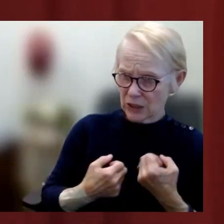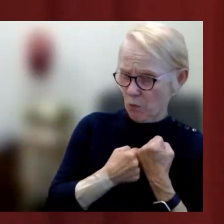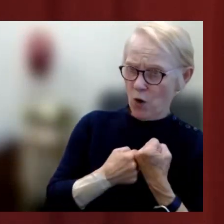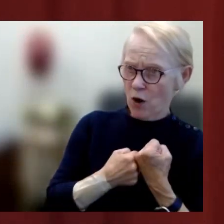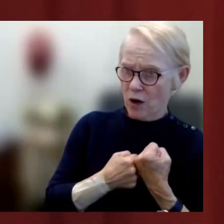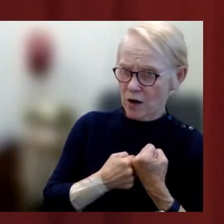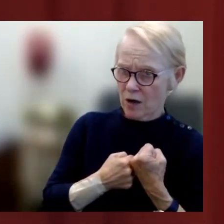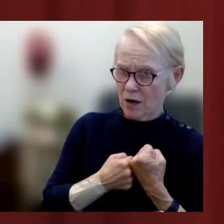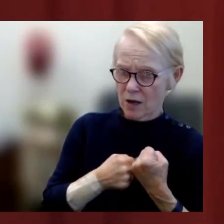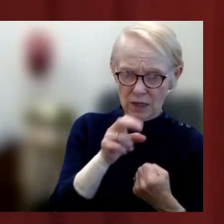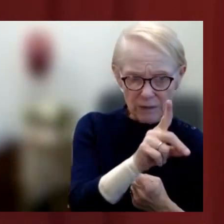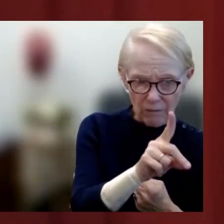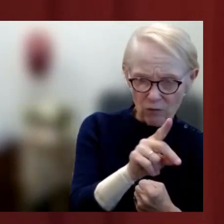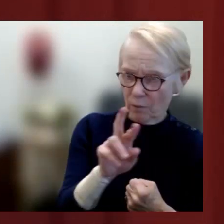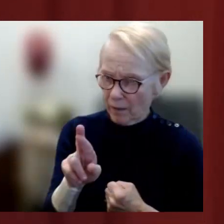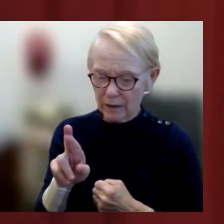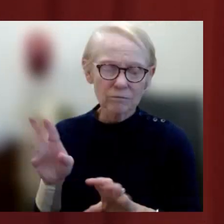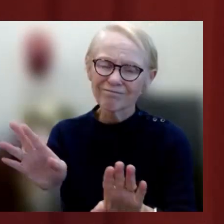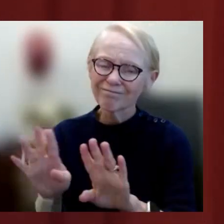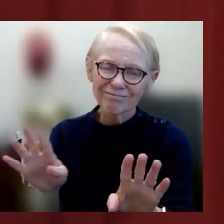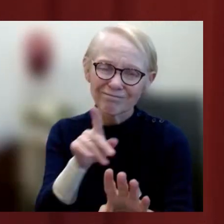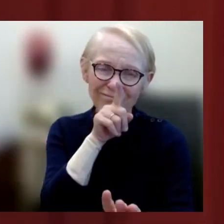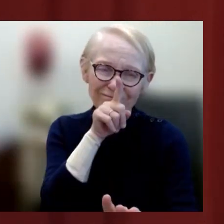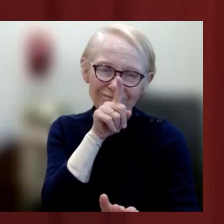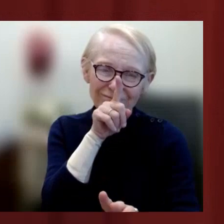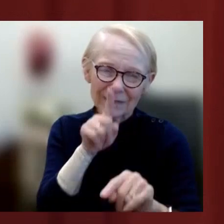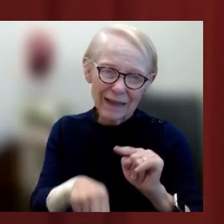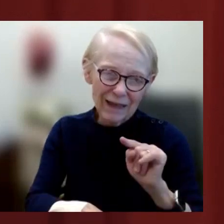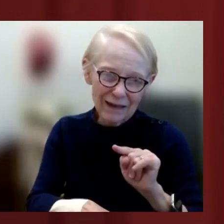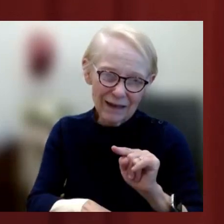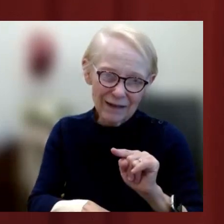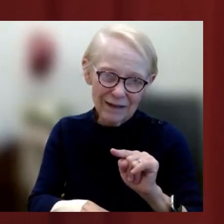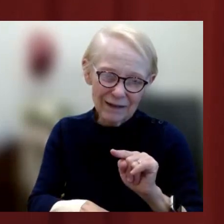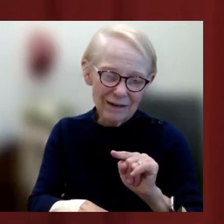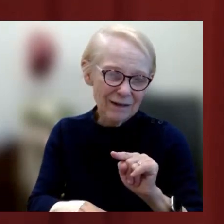think it is important to let people know that they don't have any concerns uh worries about